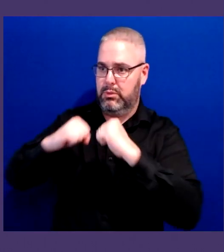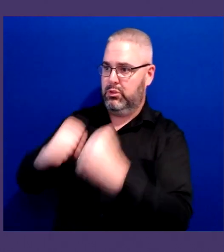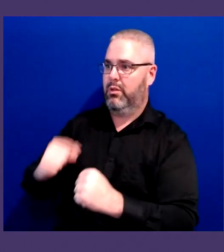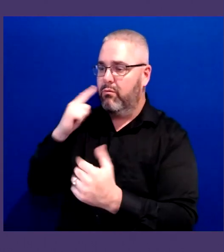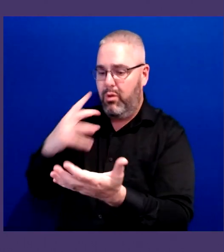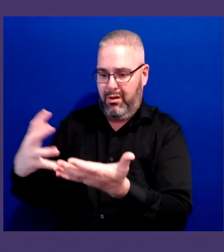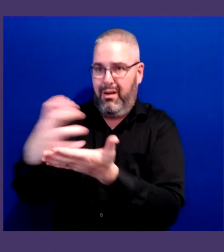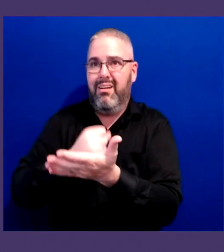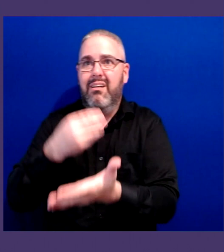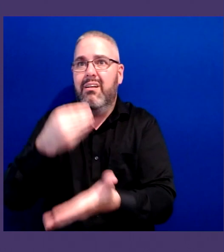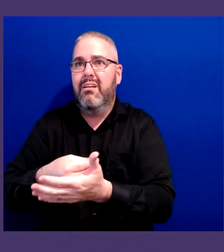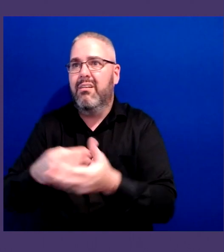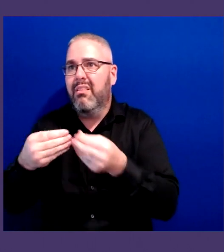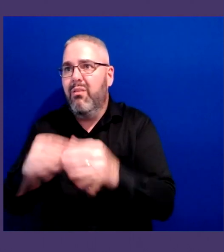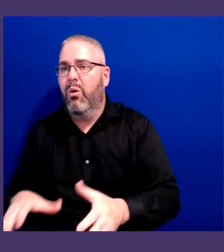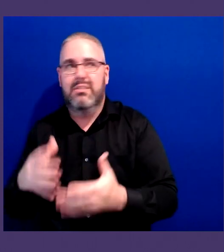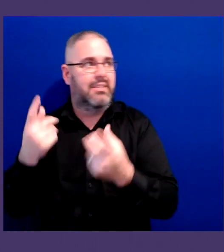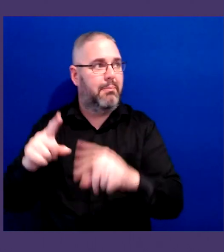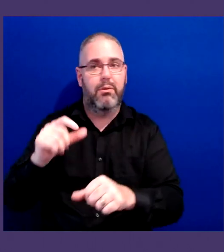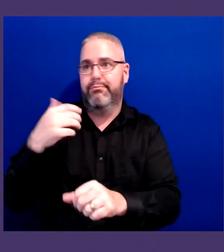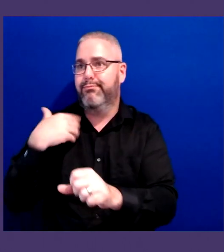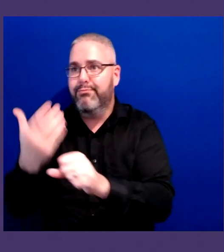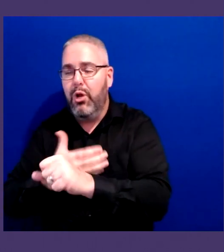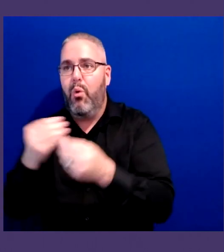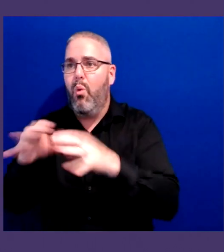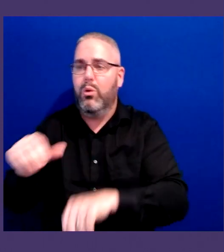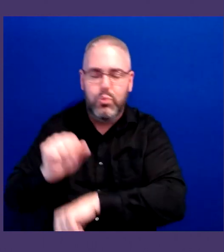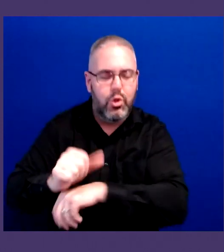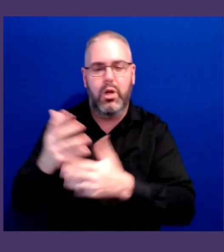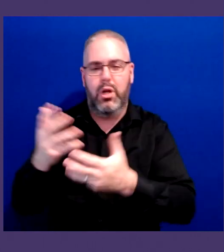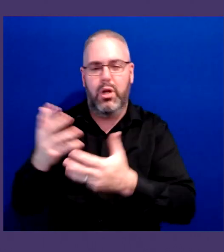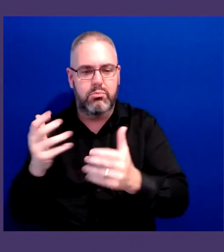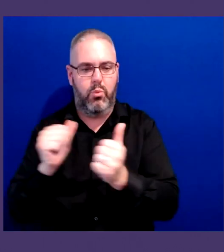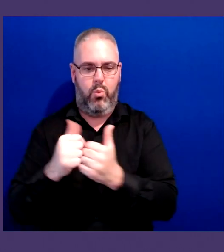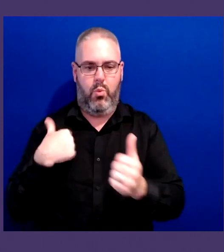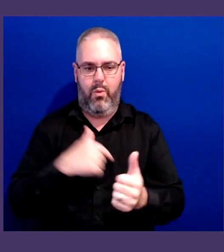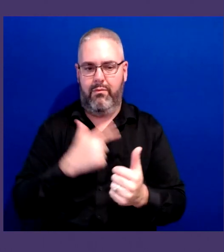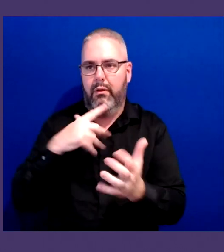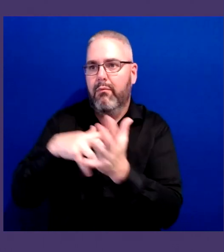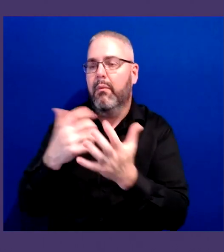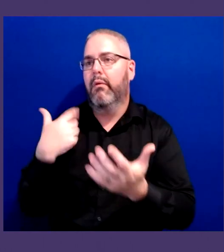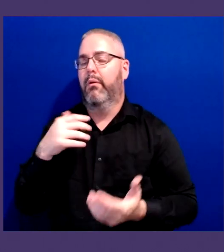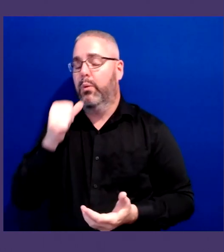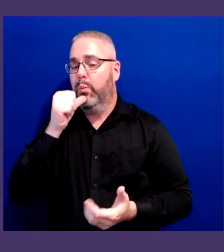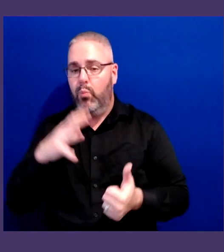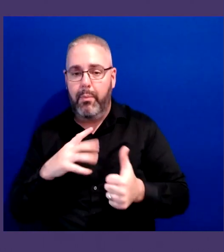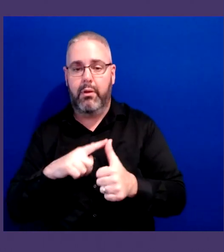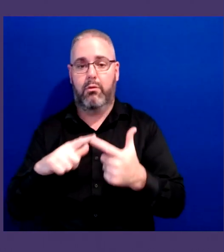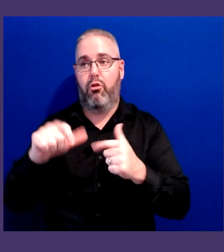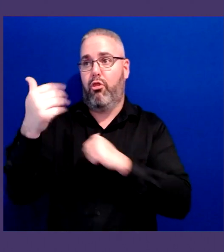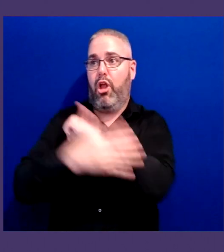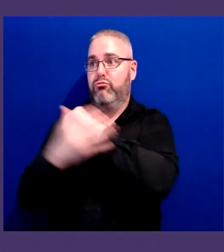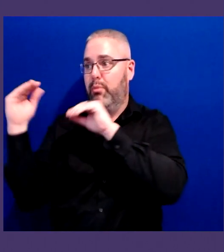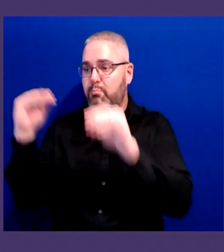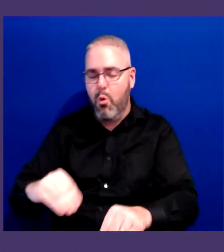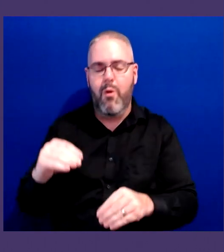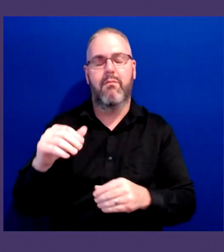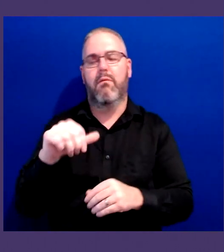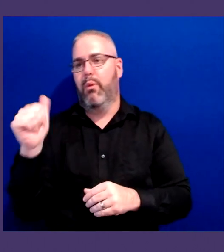processes for engaging with vulnerable groups in the workforce like women, migrants, and people with disabilities, engaging workers with disabilities